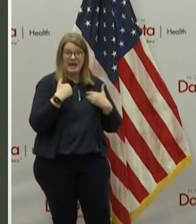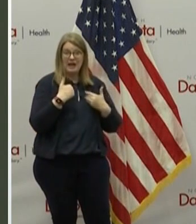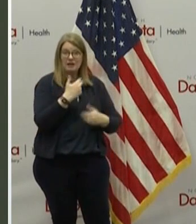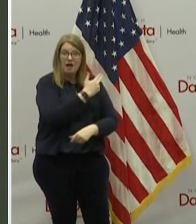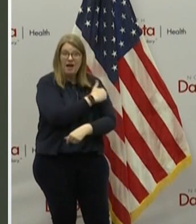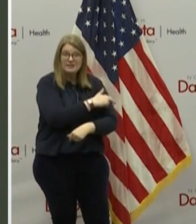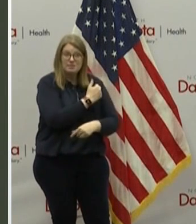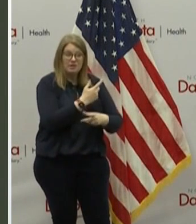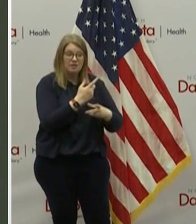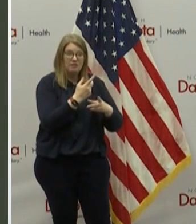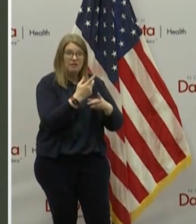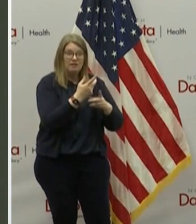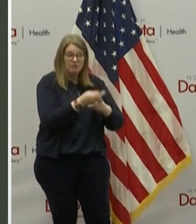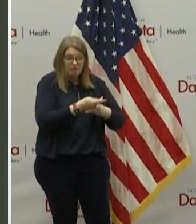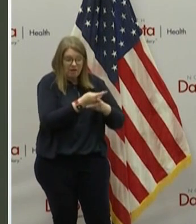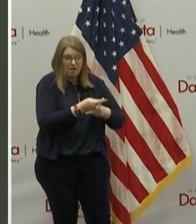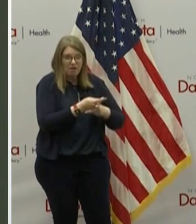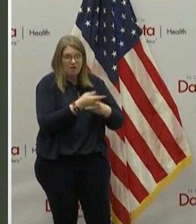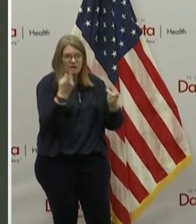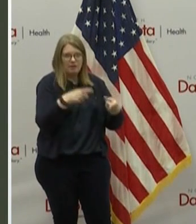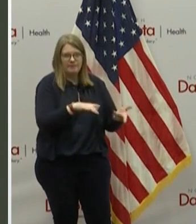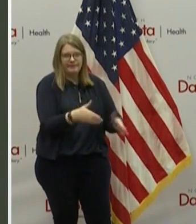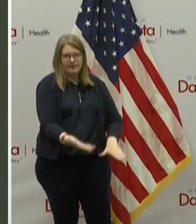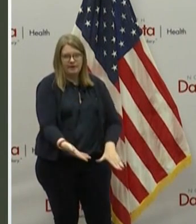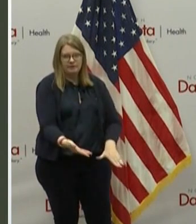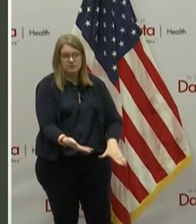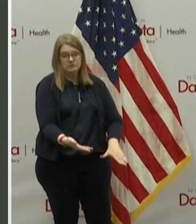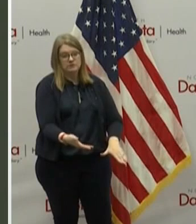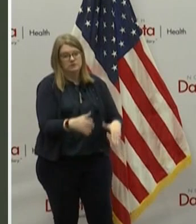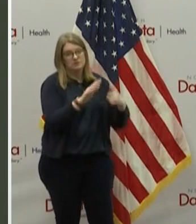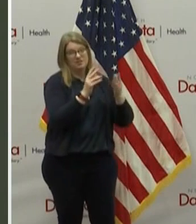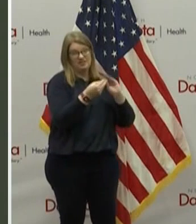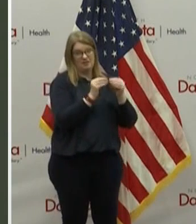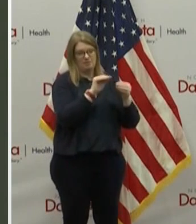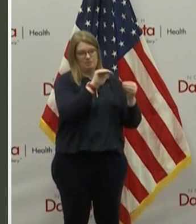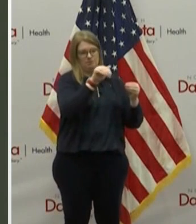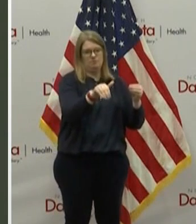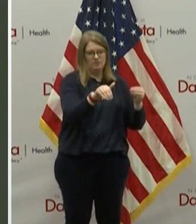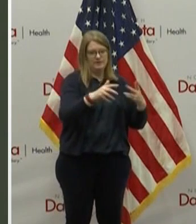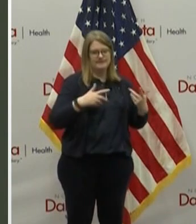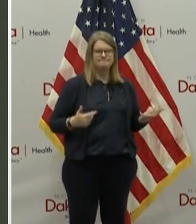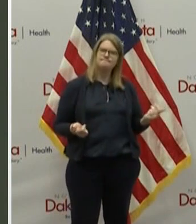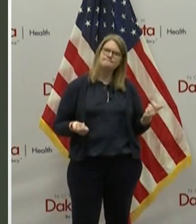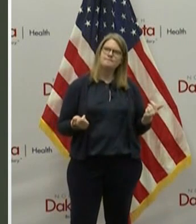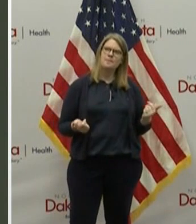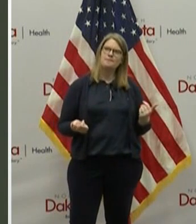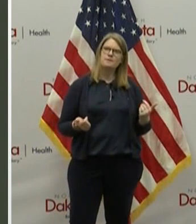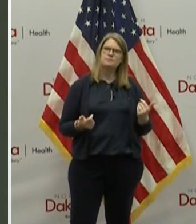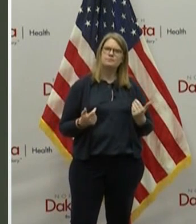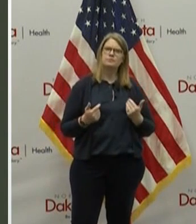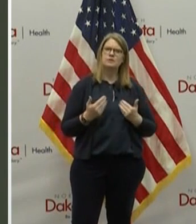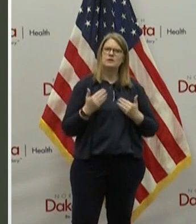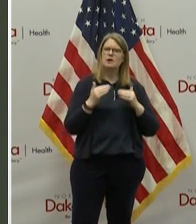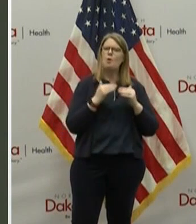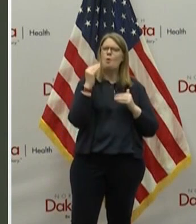SADLY PART OF THE REASON THAT WE'RE DOWN BECAUSE OF SOMEONE WHO WAS RECEIVING HOSPITAL CARE PASSES AWAY THAT DRIVES THIS